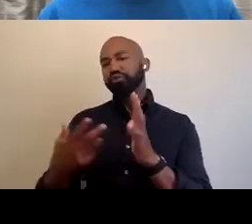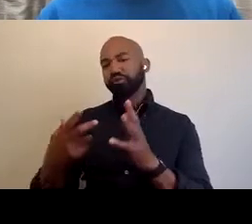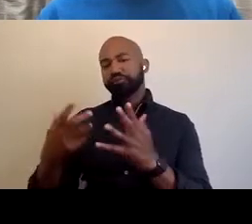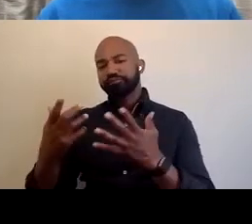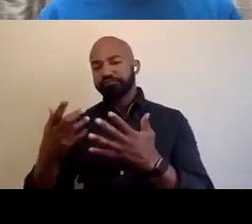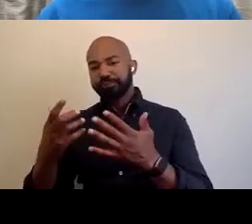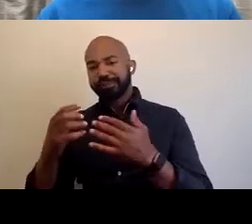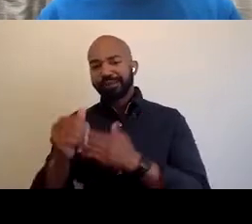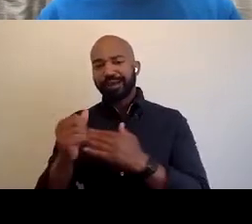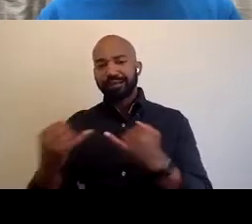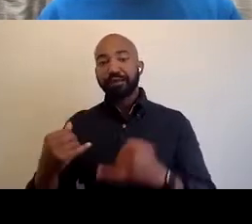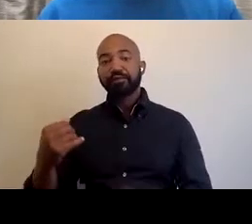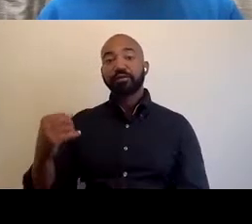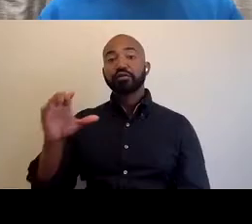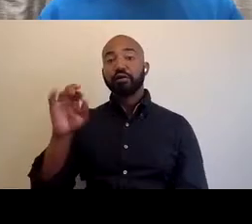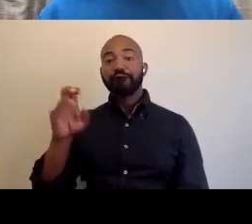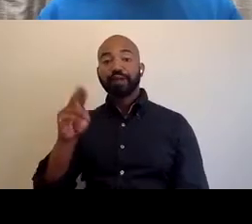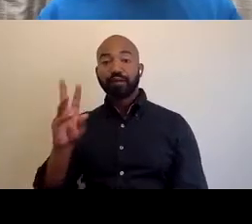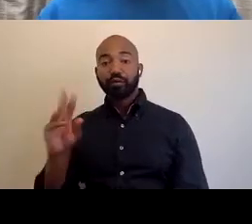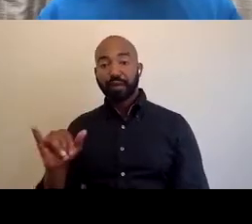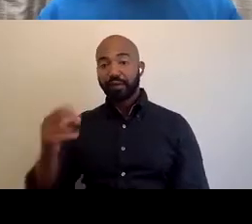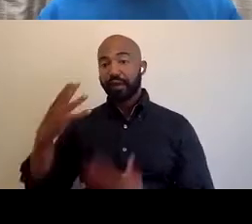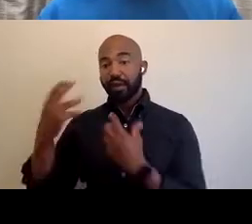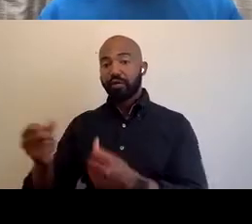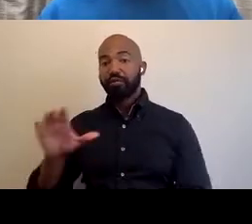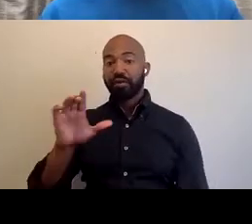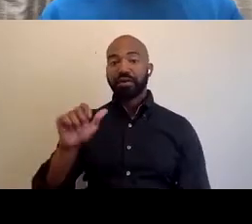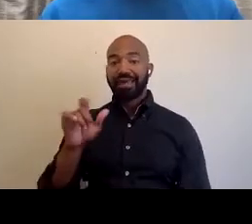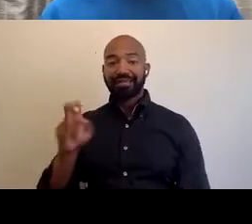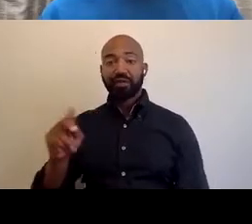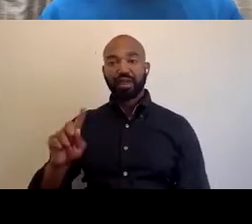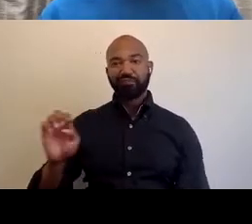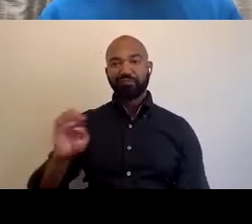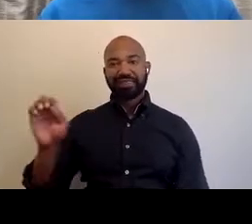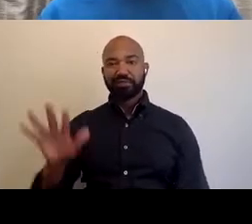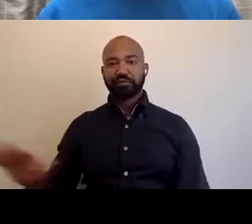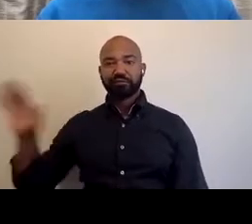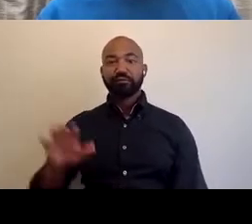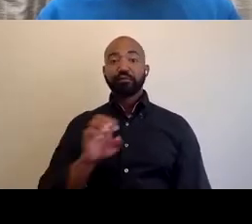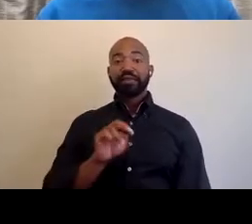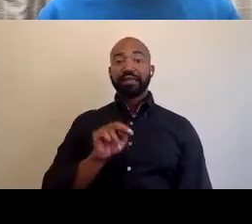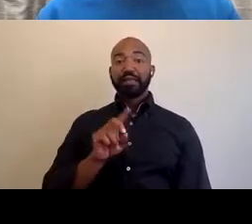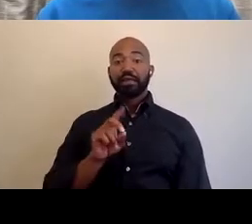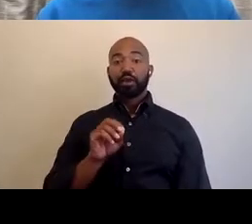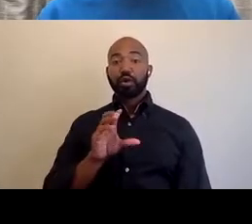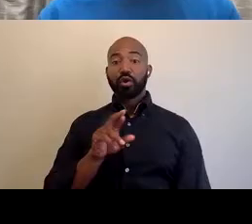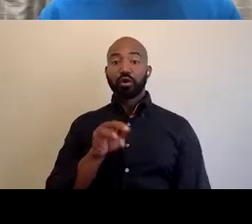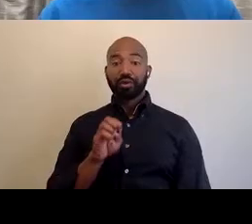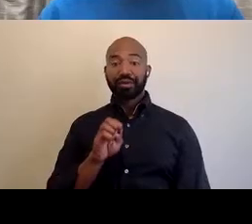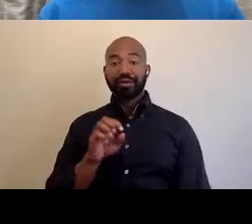both on the East Coast. We have the Endocrine Society who has provided some guidelines as well for care.